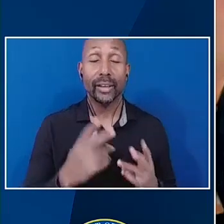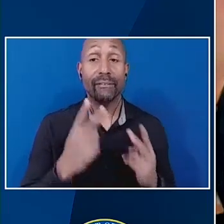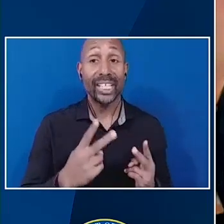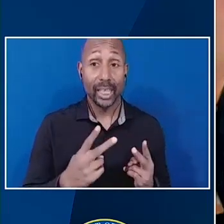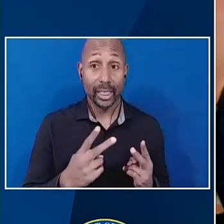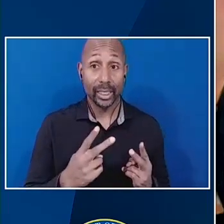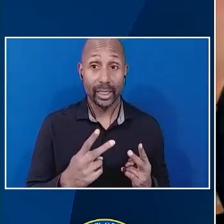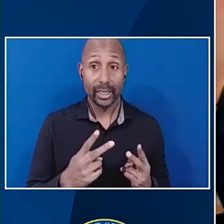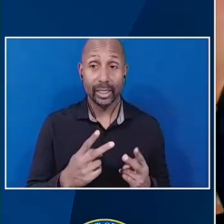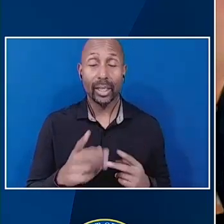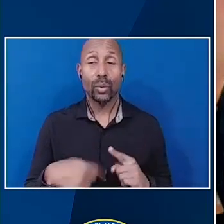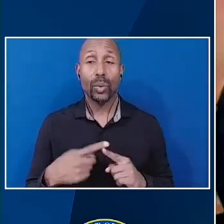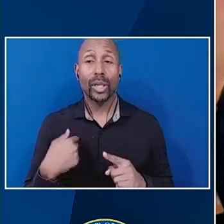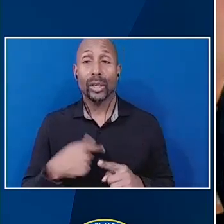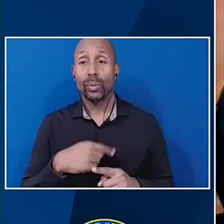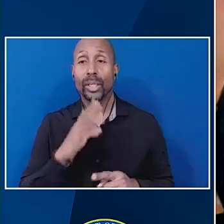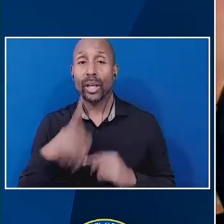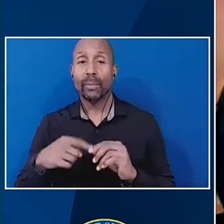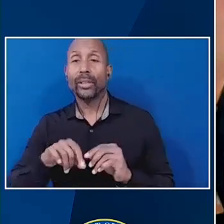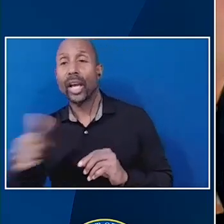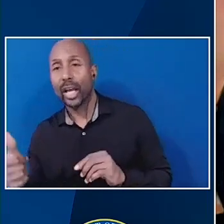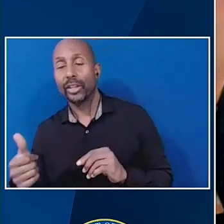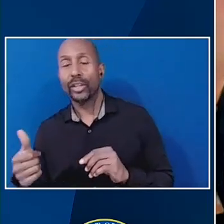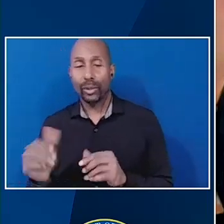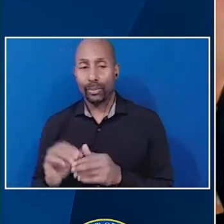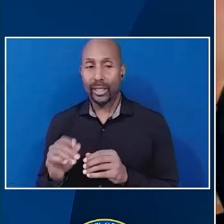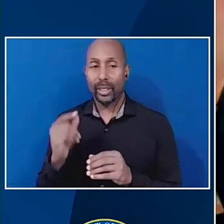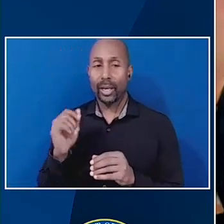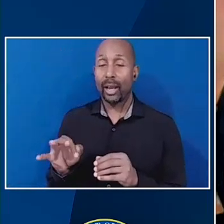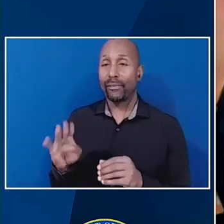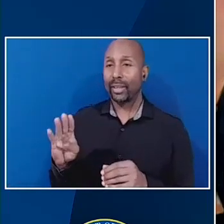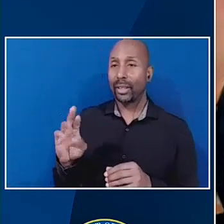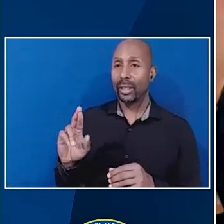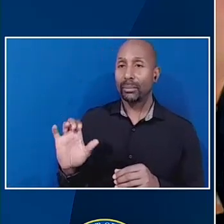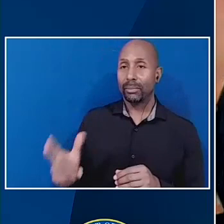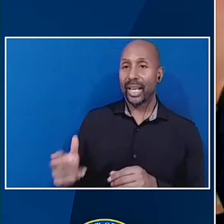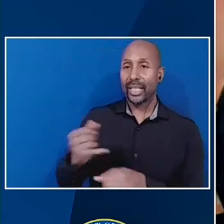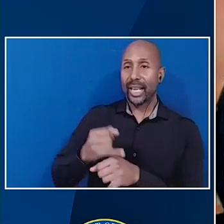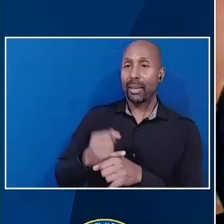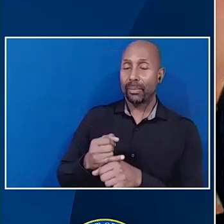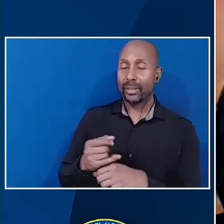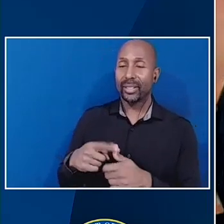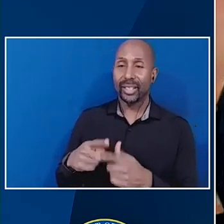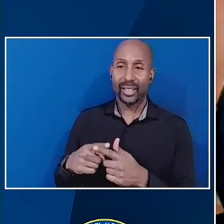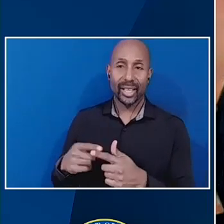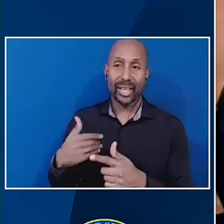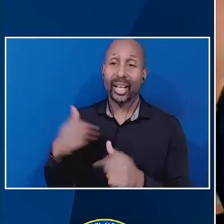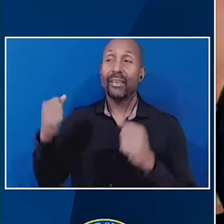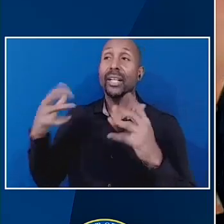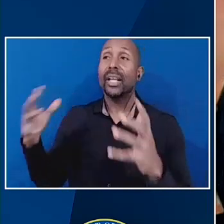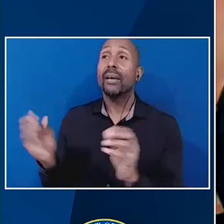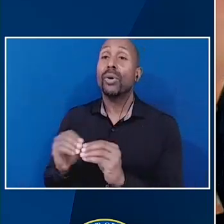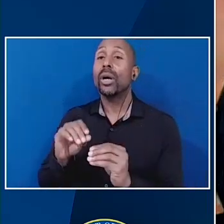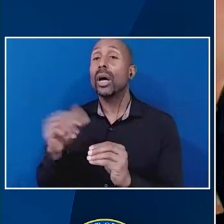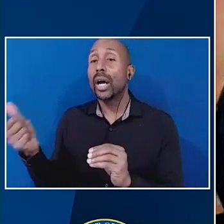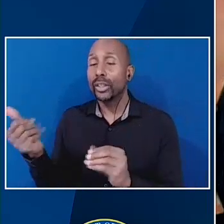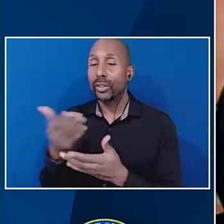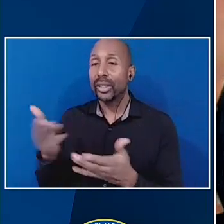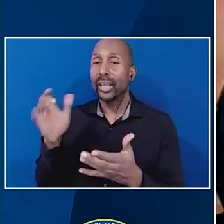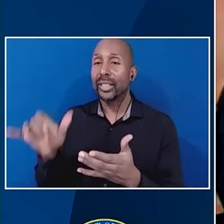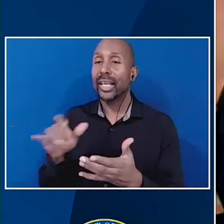related to what promotes good practice